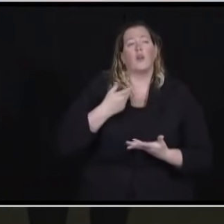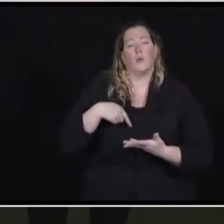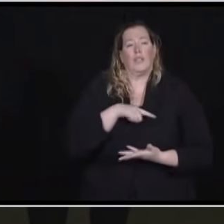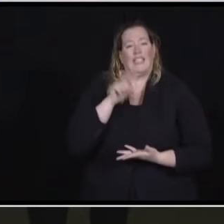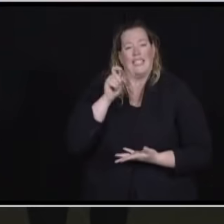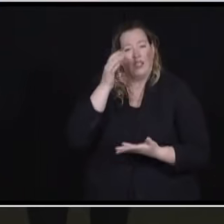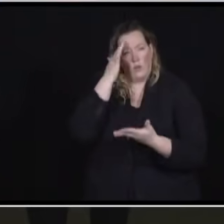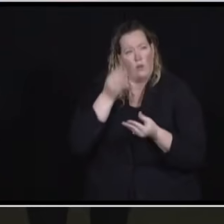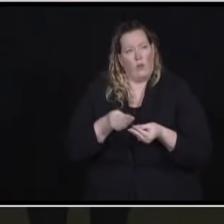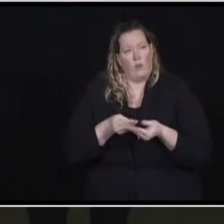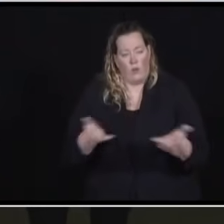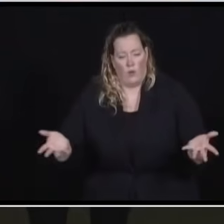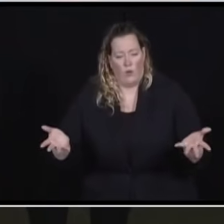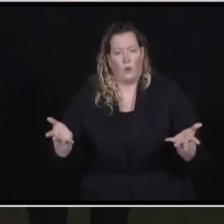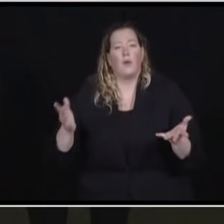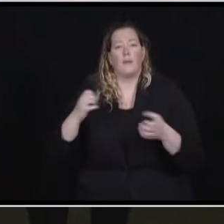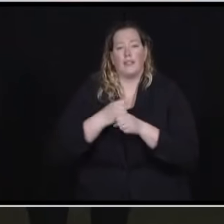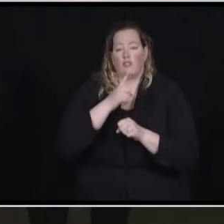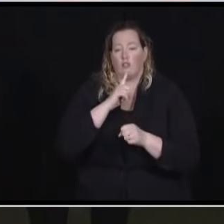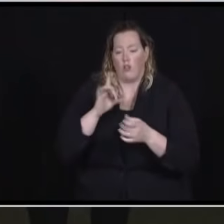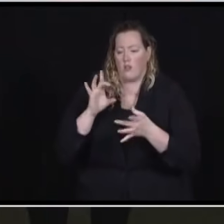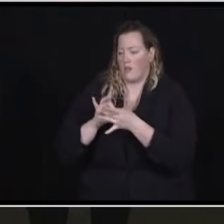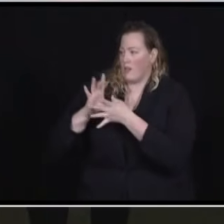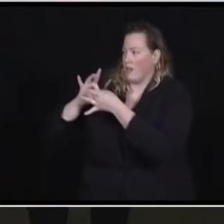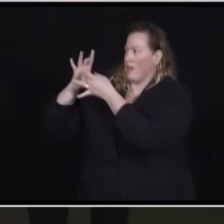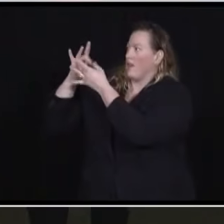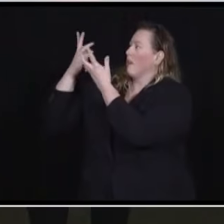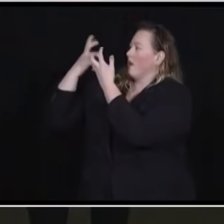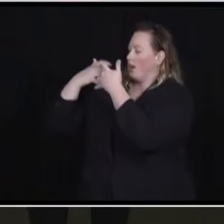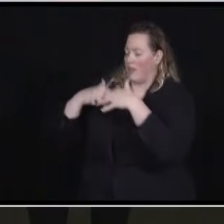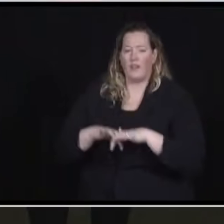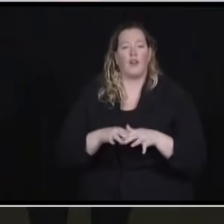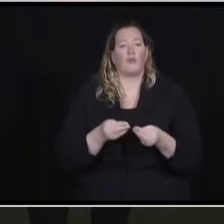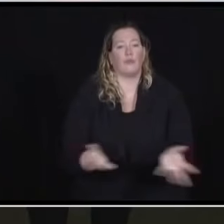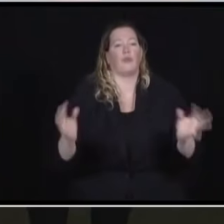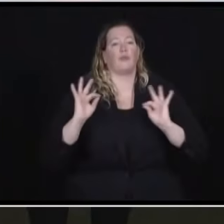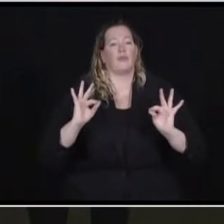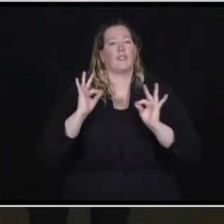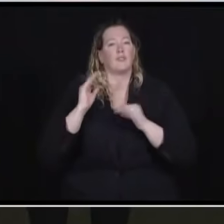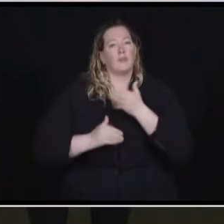And also, the most complicated part of this rollout.